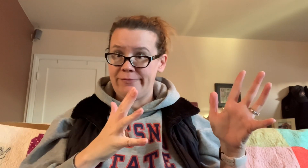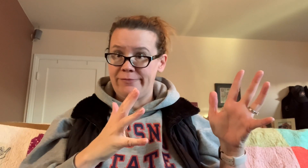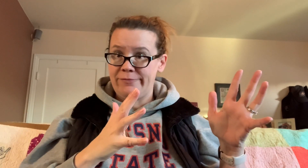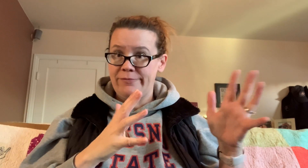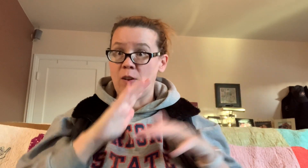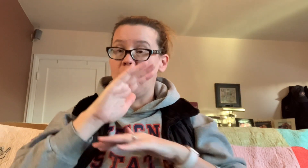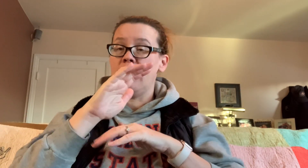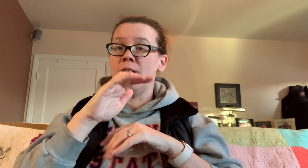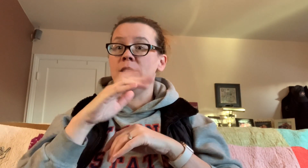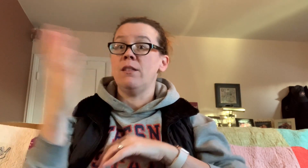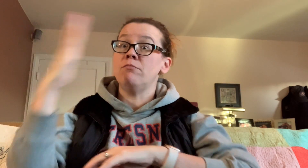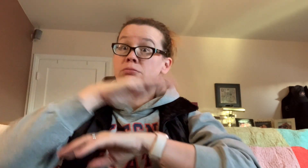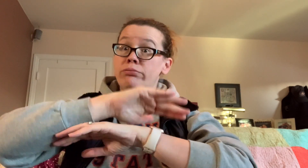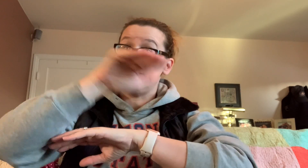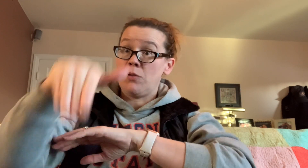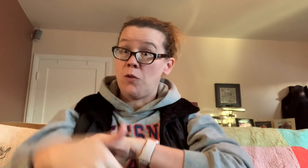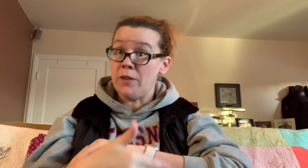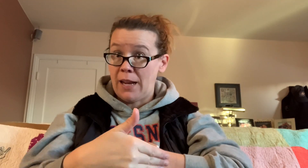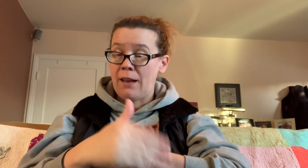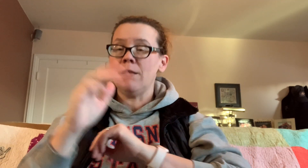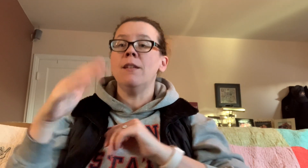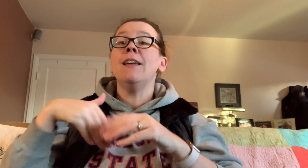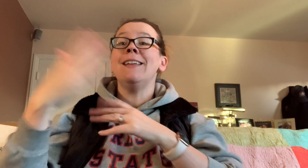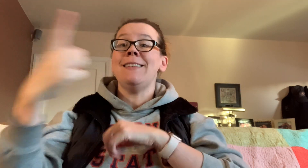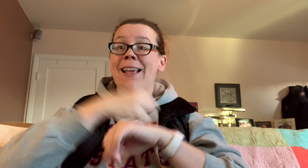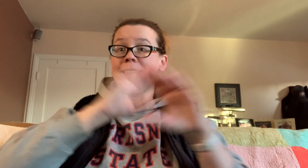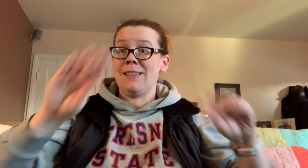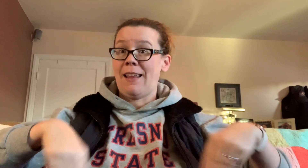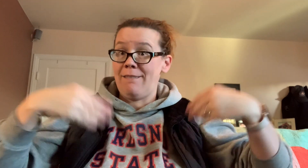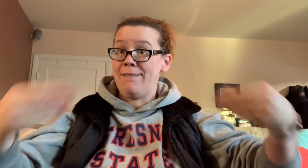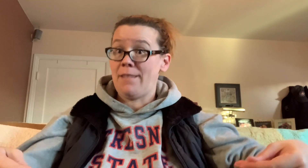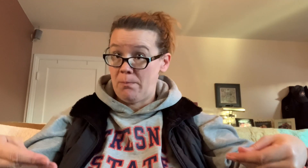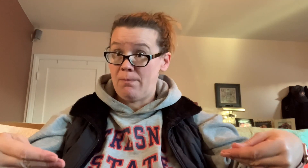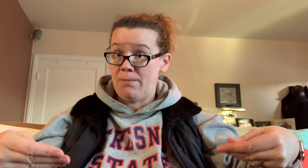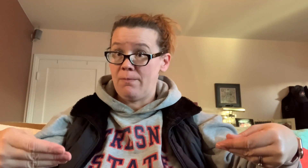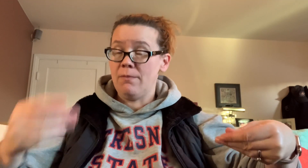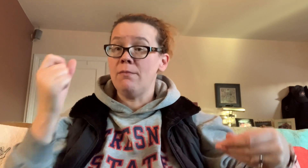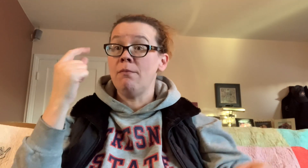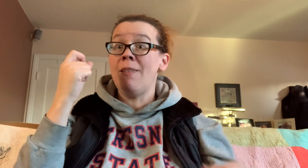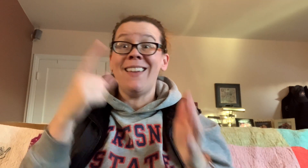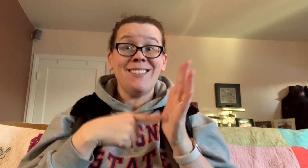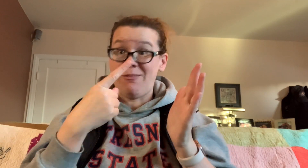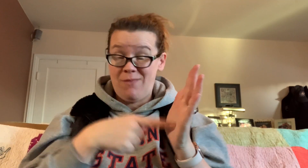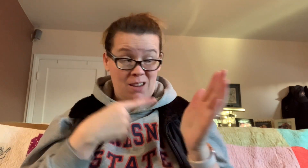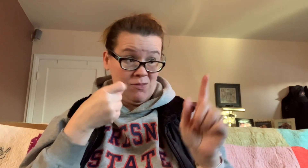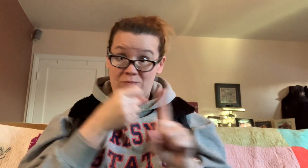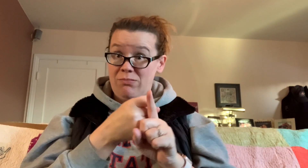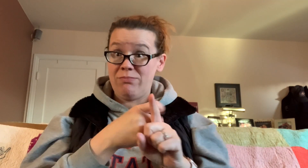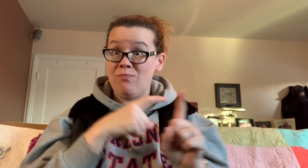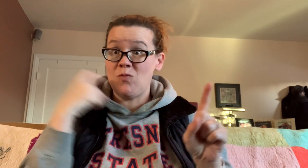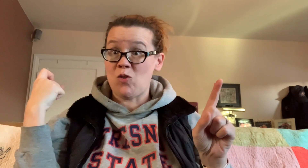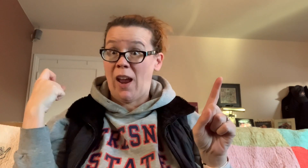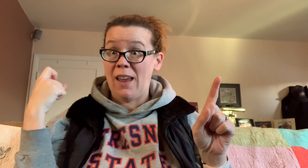to kind of assume, um, it'll take 24 hours for each side. So I spray it during the day, and then